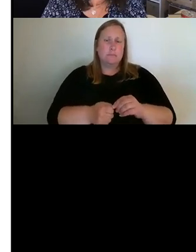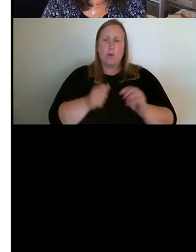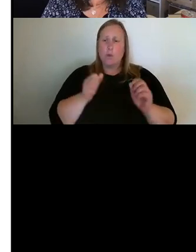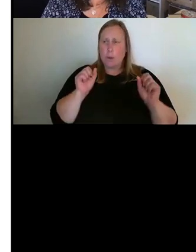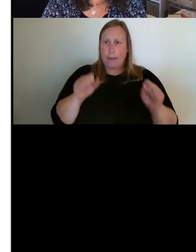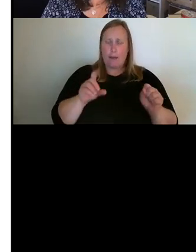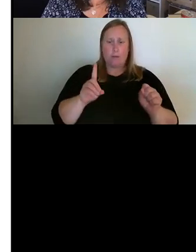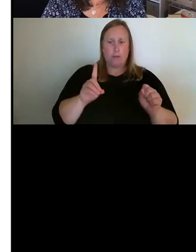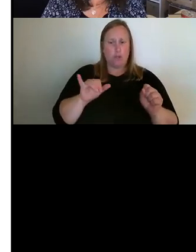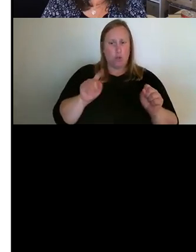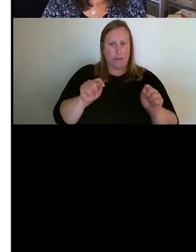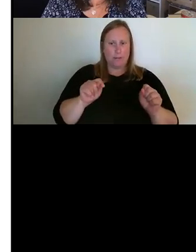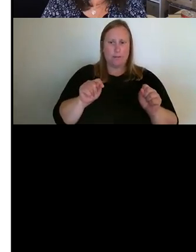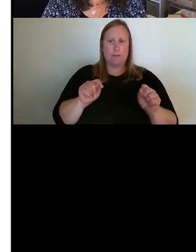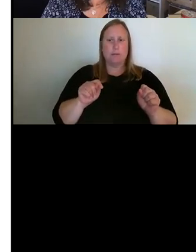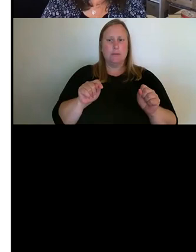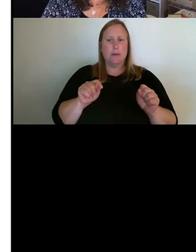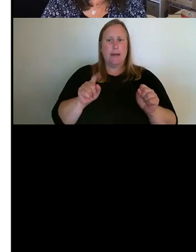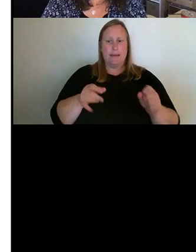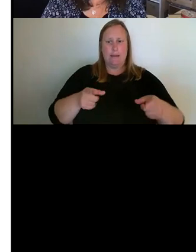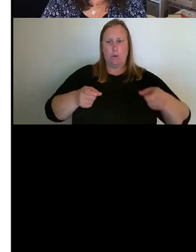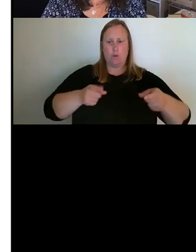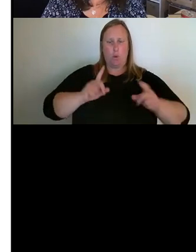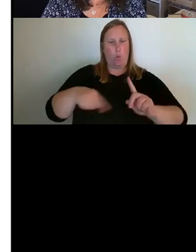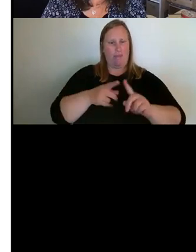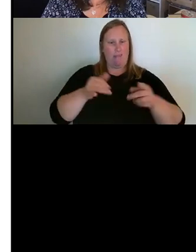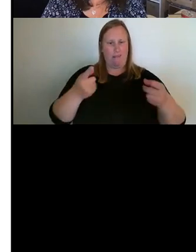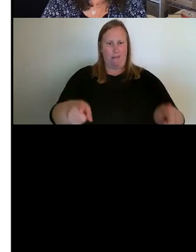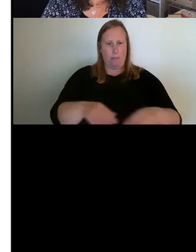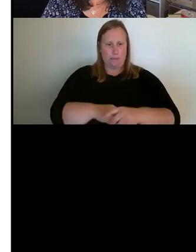oftentimes need to control when that shift occurs.